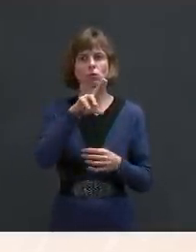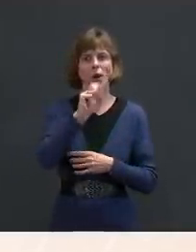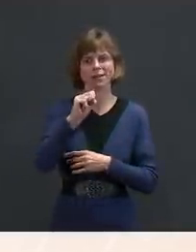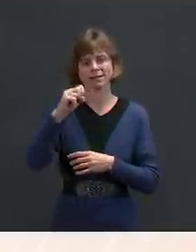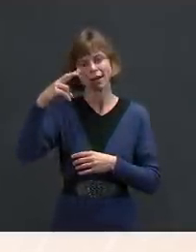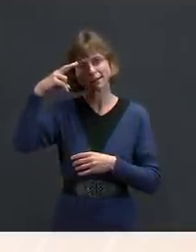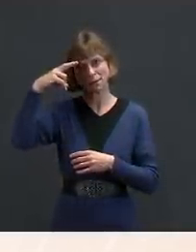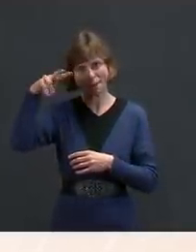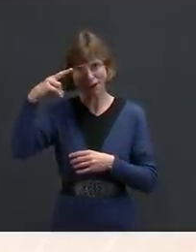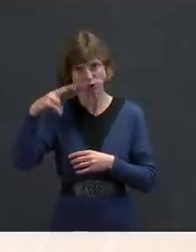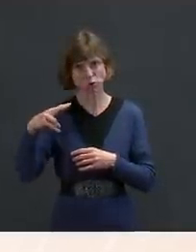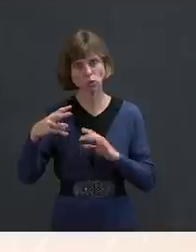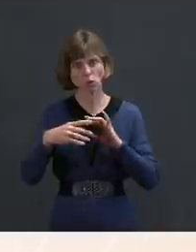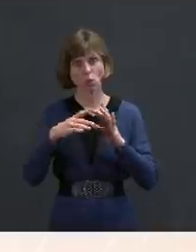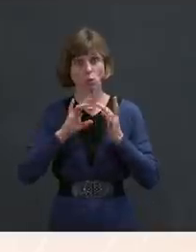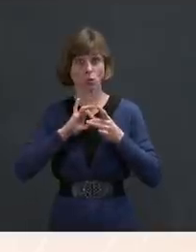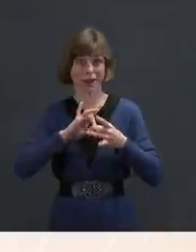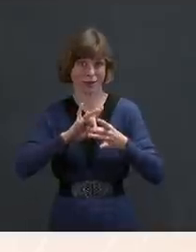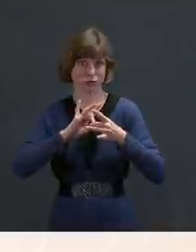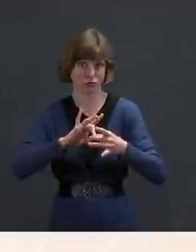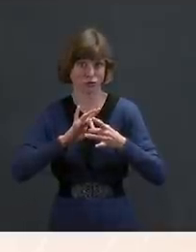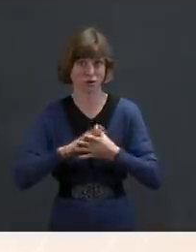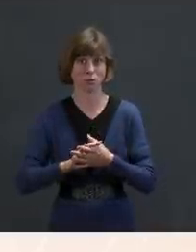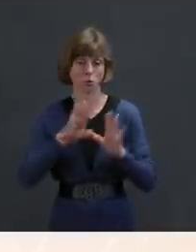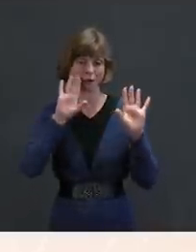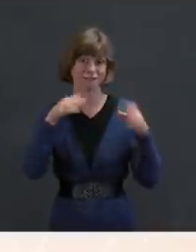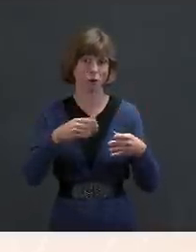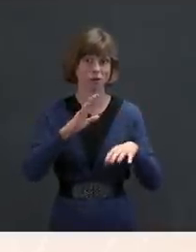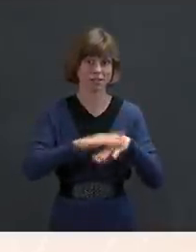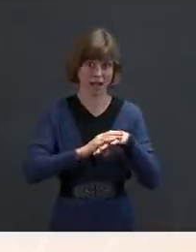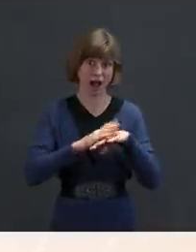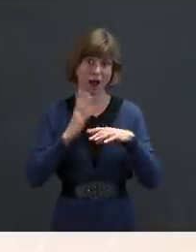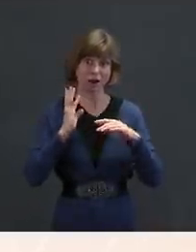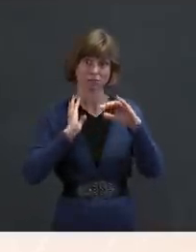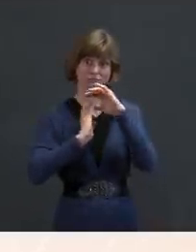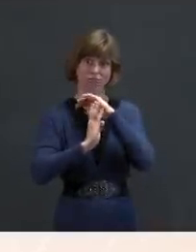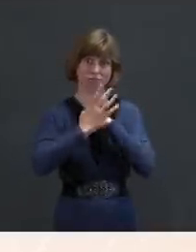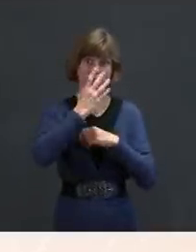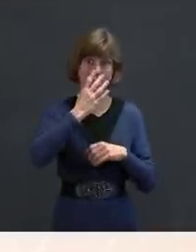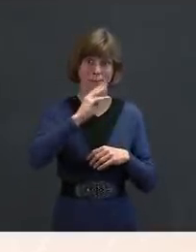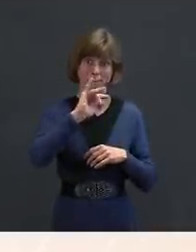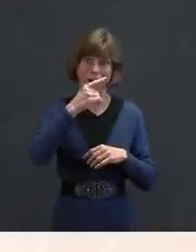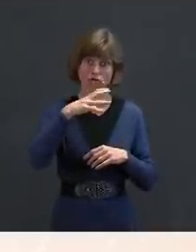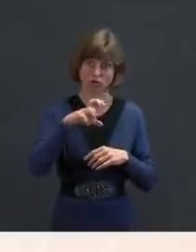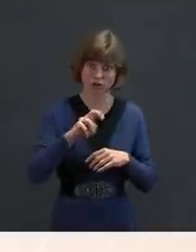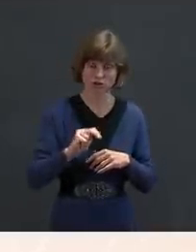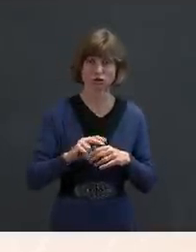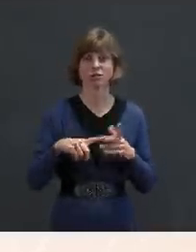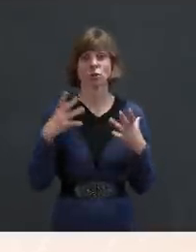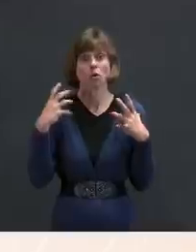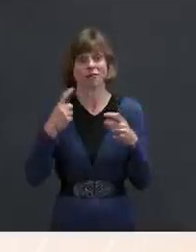The discussion, we expect, will focus on migration, recovery from COVID-19, climate change, and security.